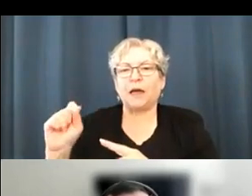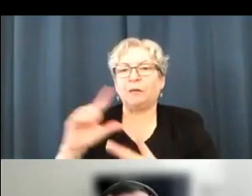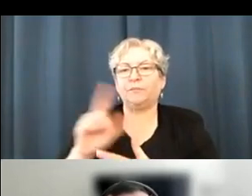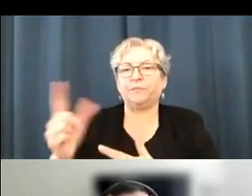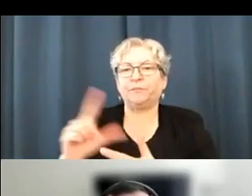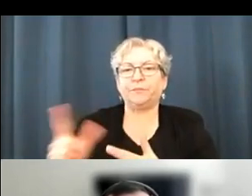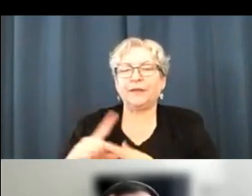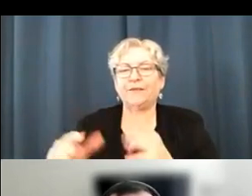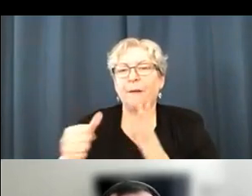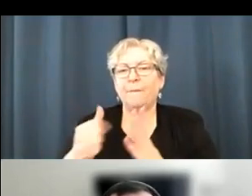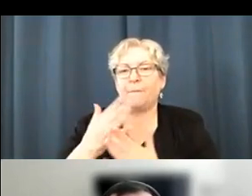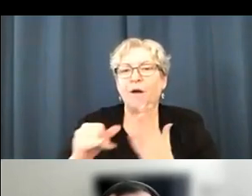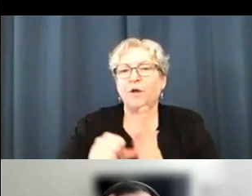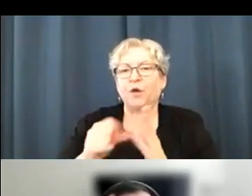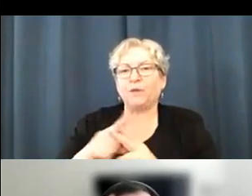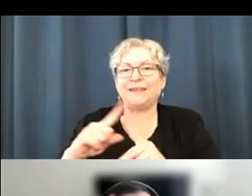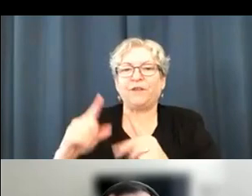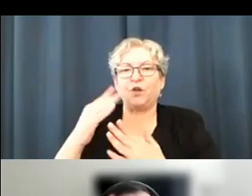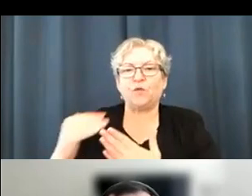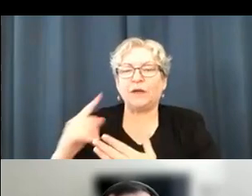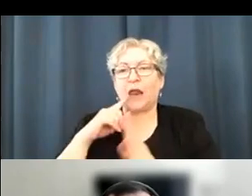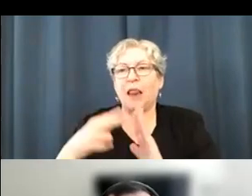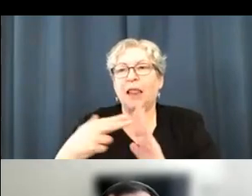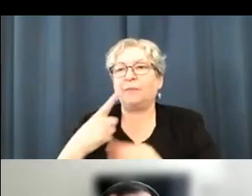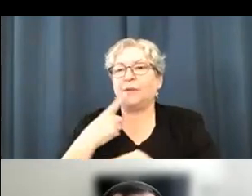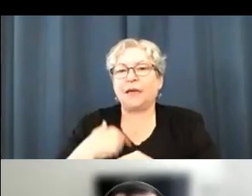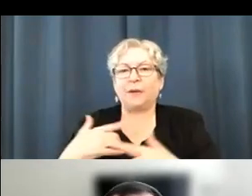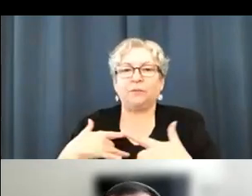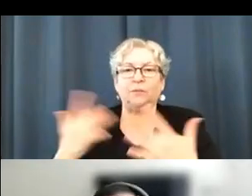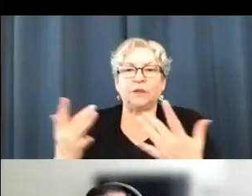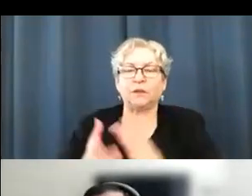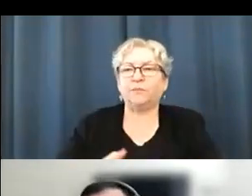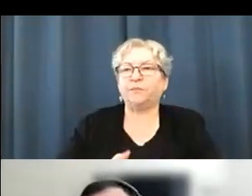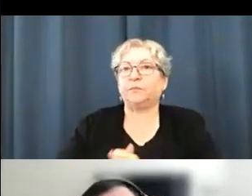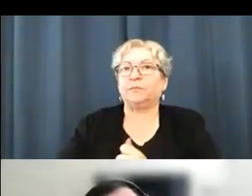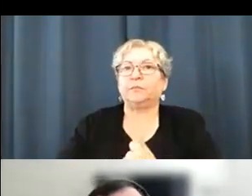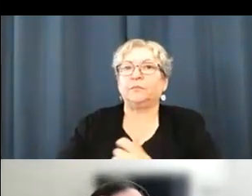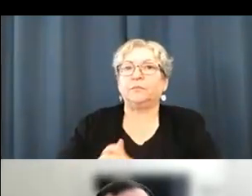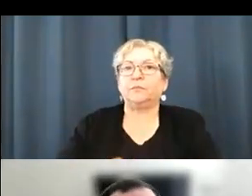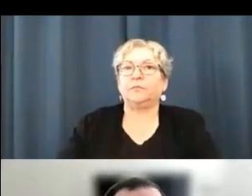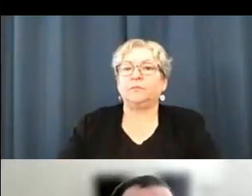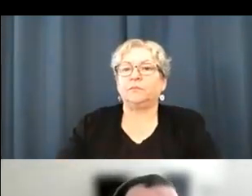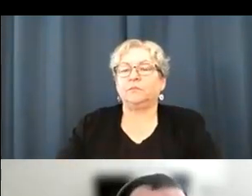of the page using regions that are labeled to tell me what's going on. So, these semantic elements,